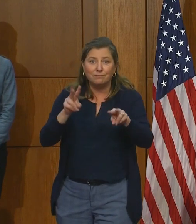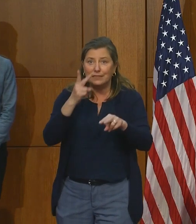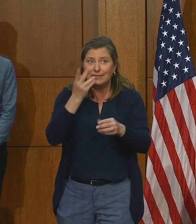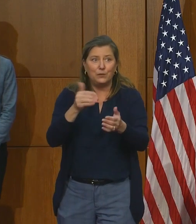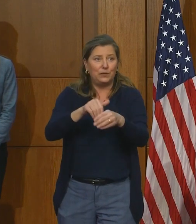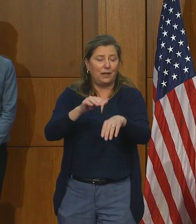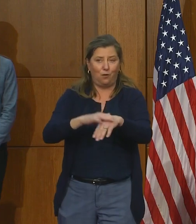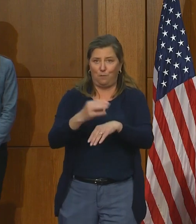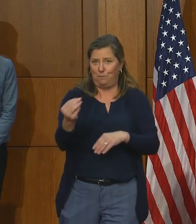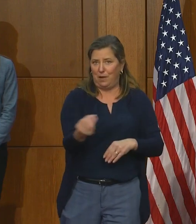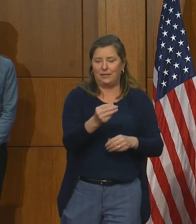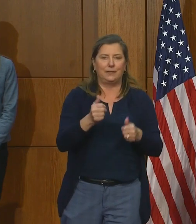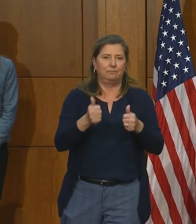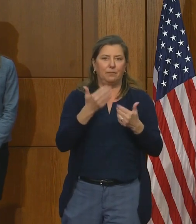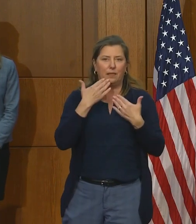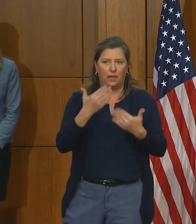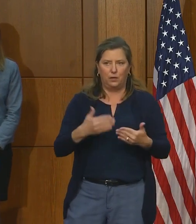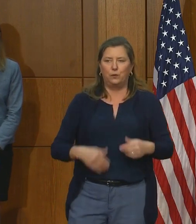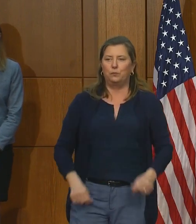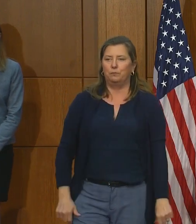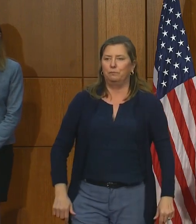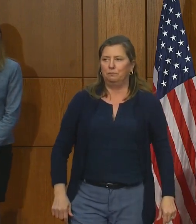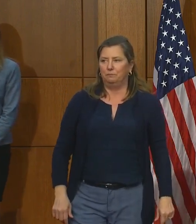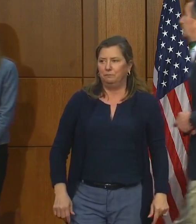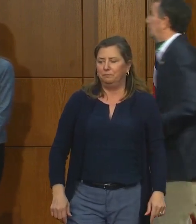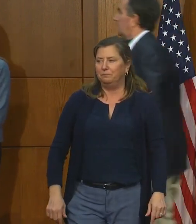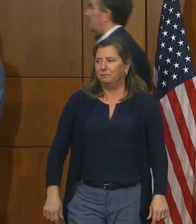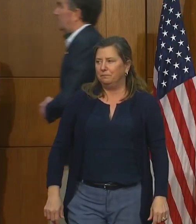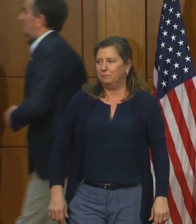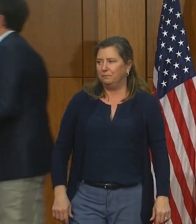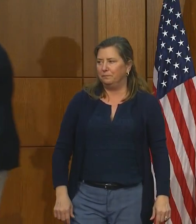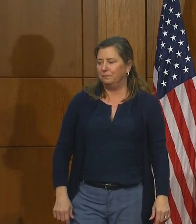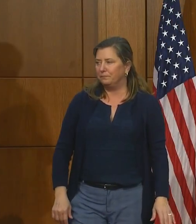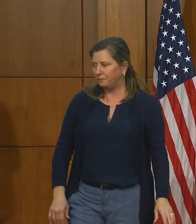TOGETHER AND I LET THAT HAPPEN